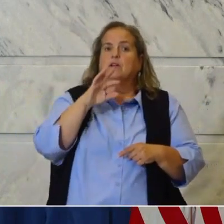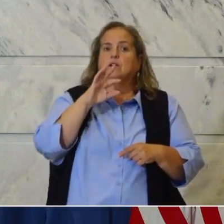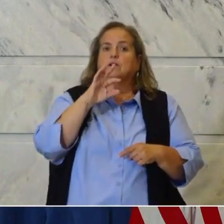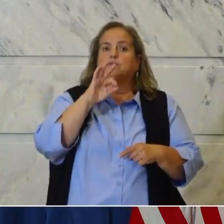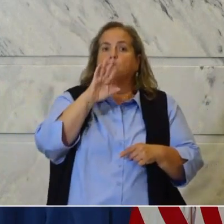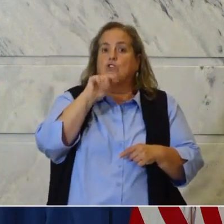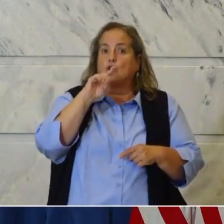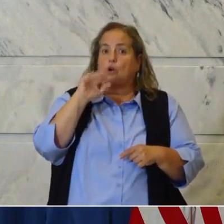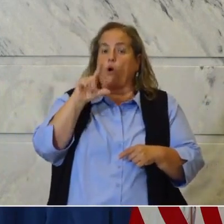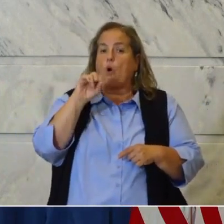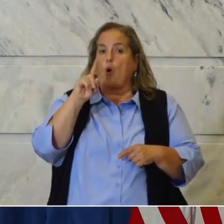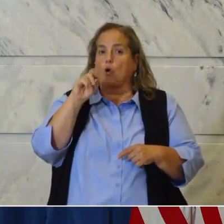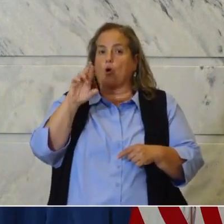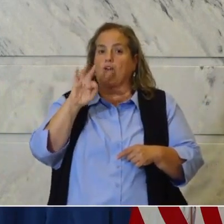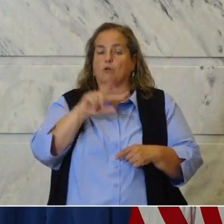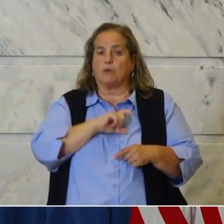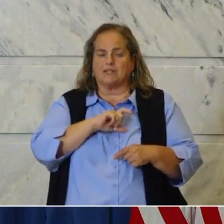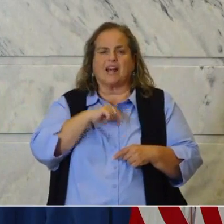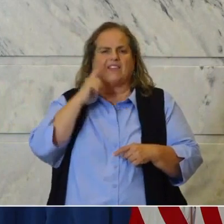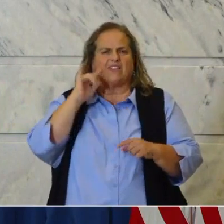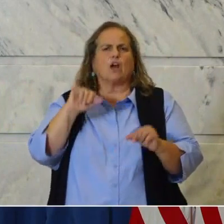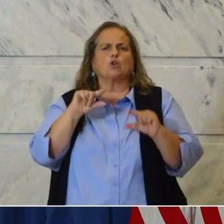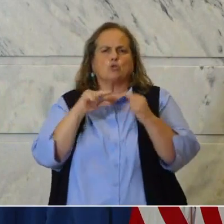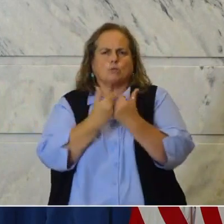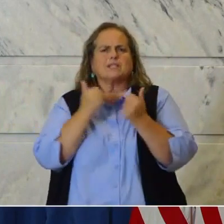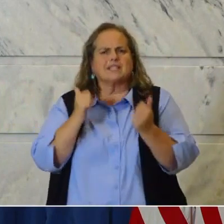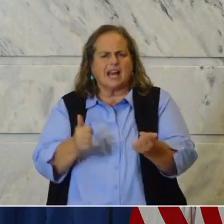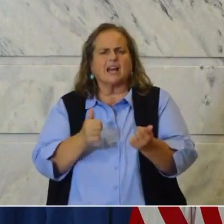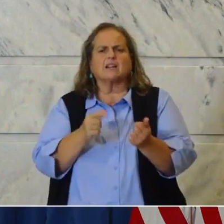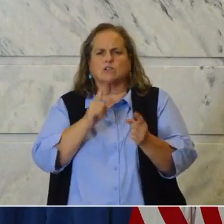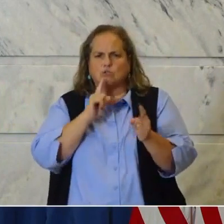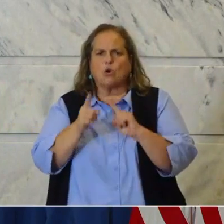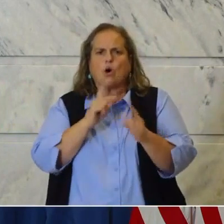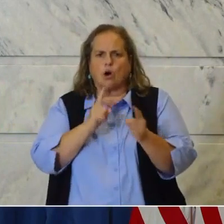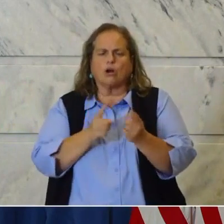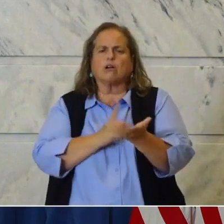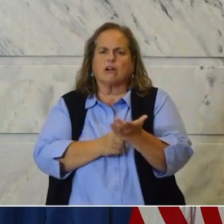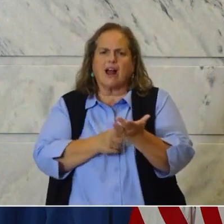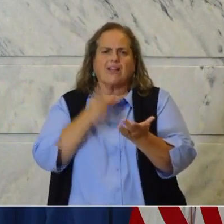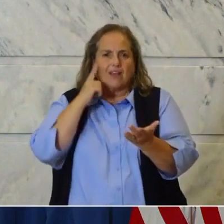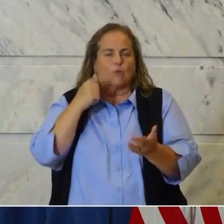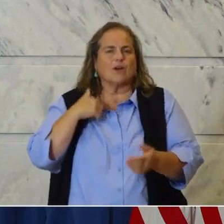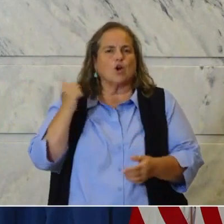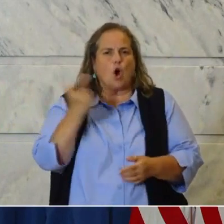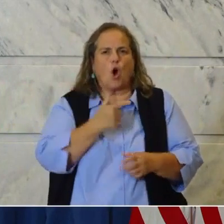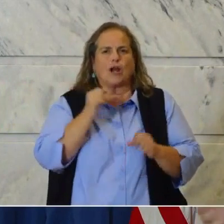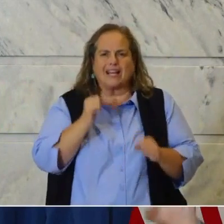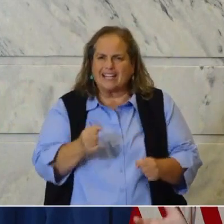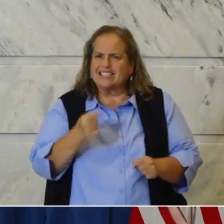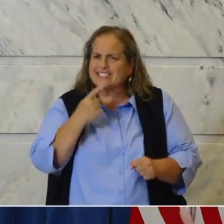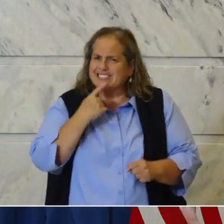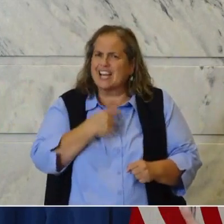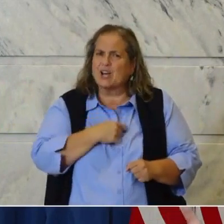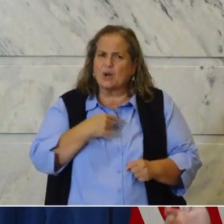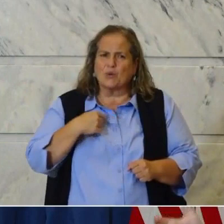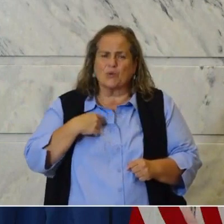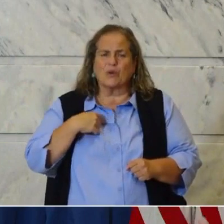talk. I think we can. I think we can all say that way. I believe that we need a police force to keep us safe.